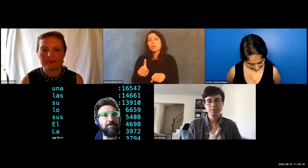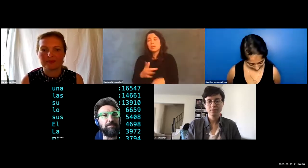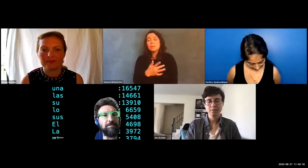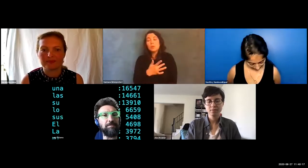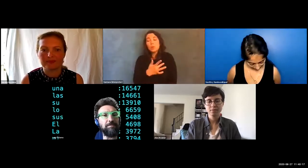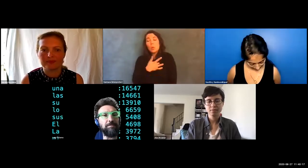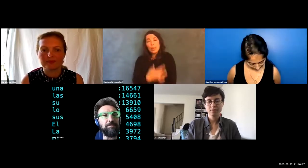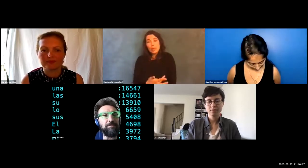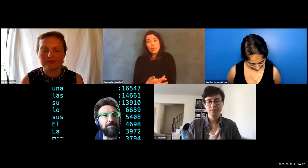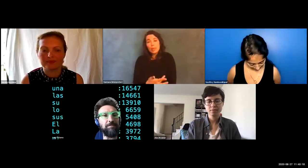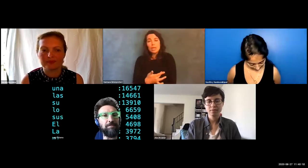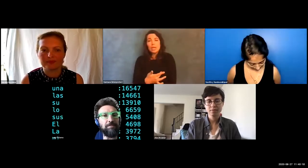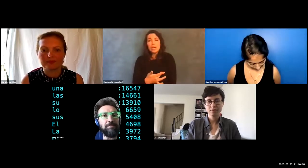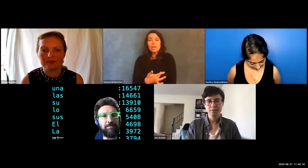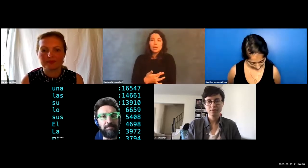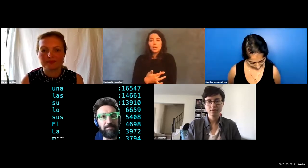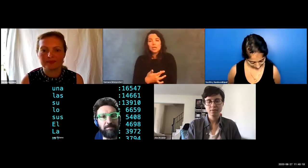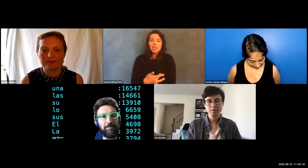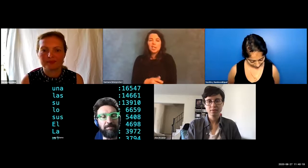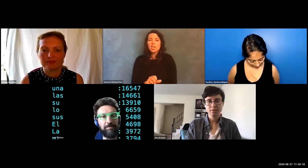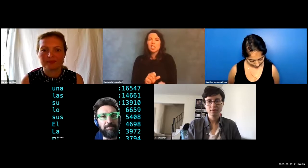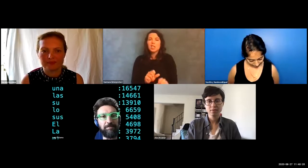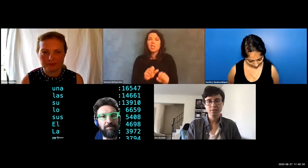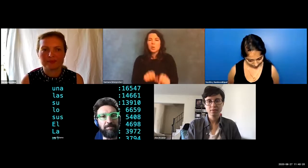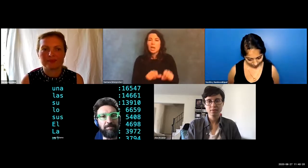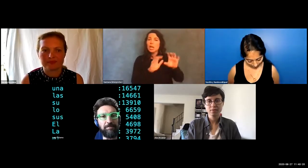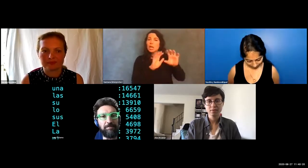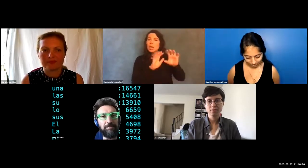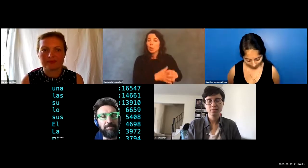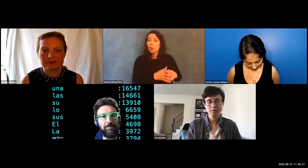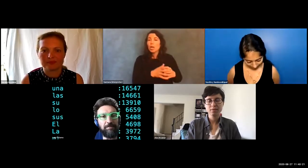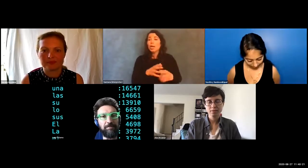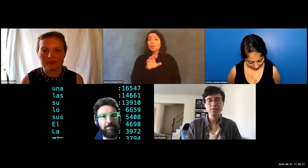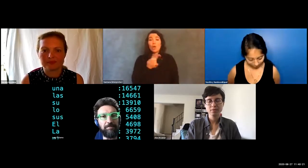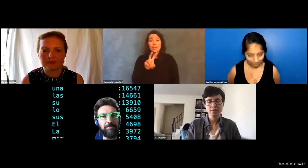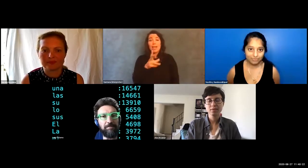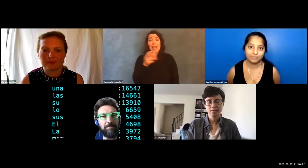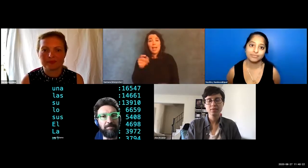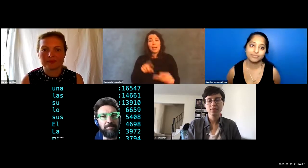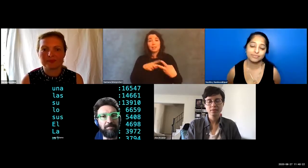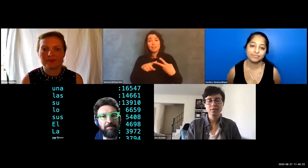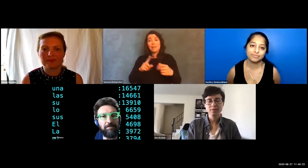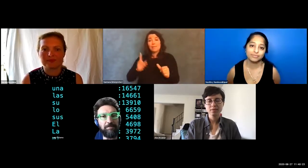of quite categorically said to be OV and postpositional, and that same print prescriptively right.